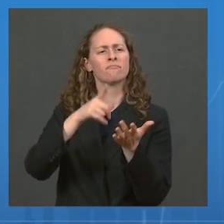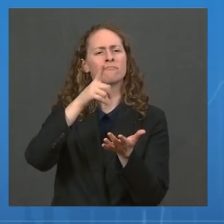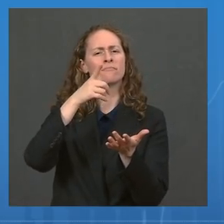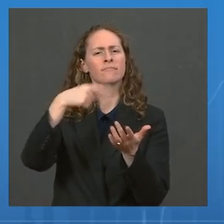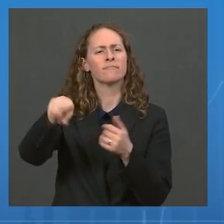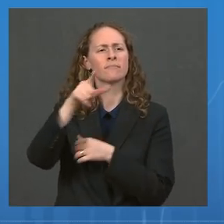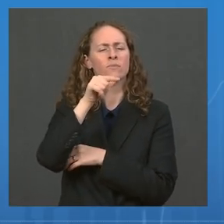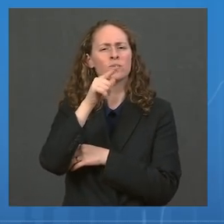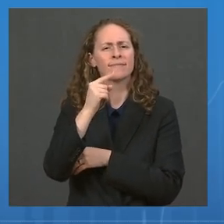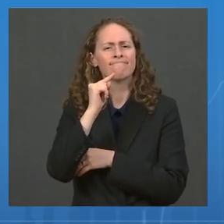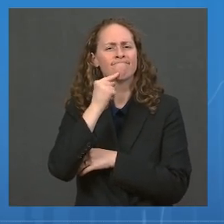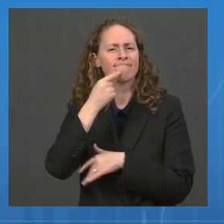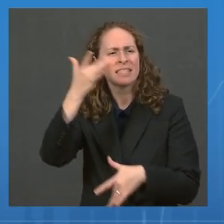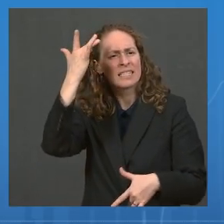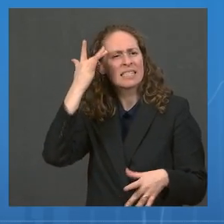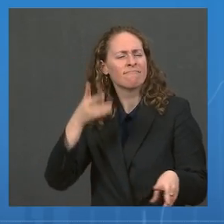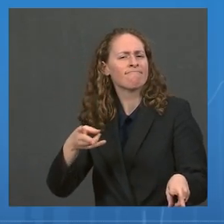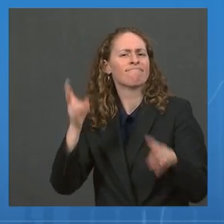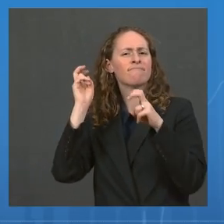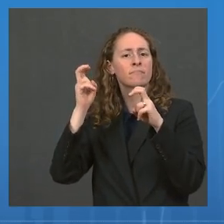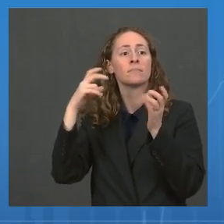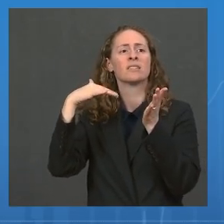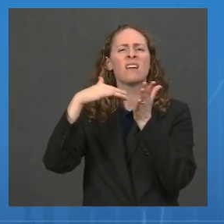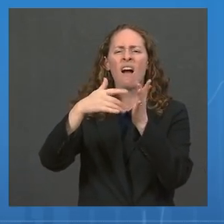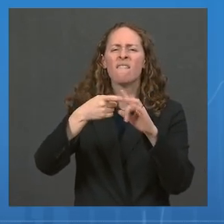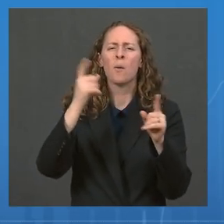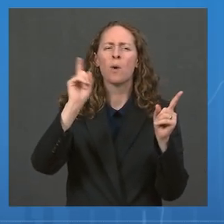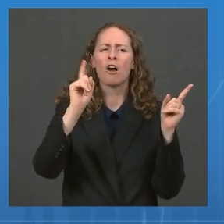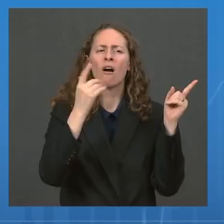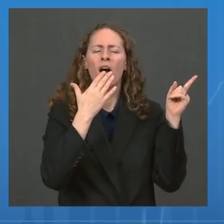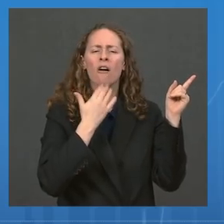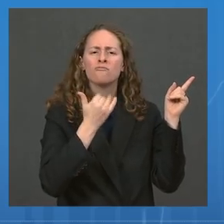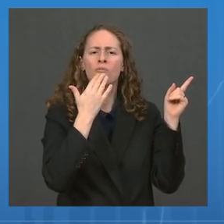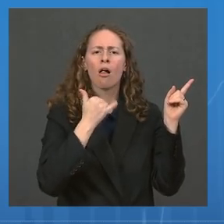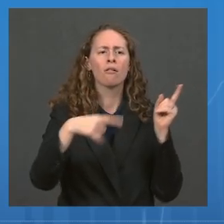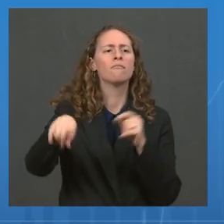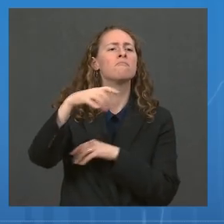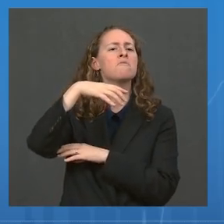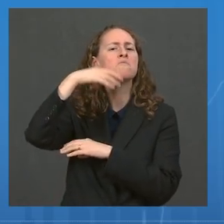60 or older in a per-100,000 population.